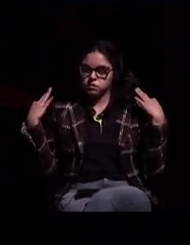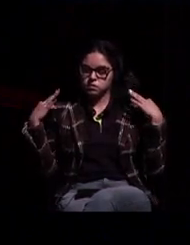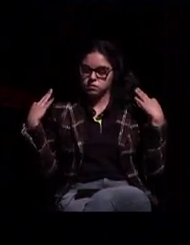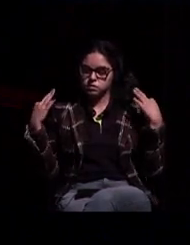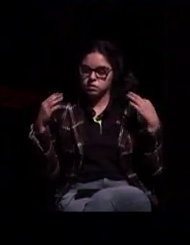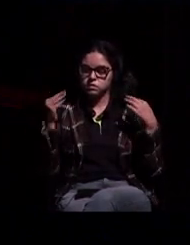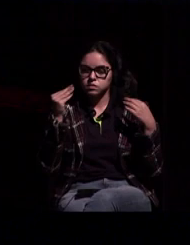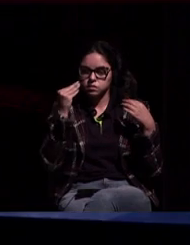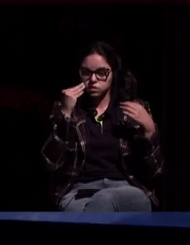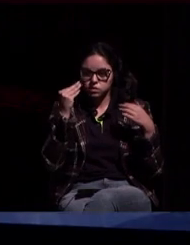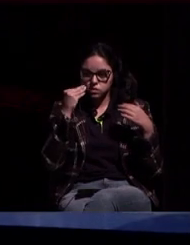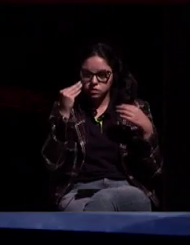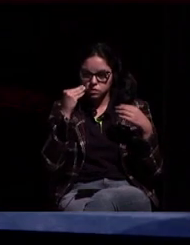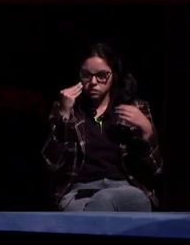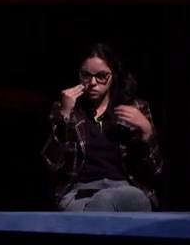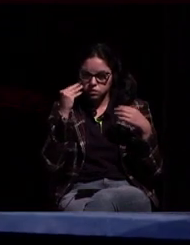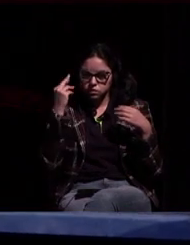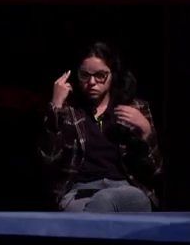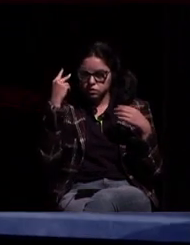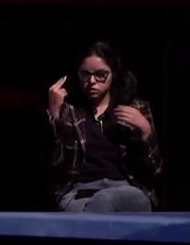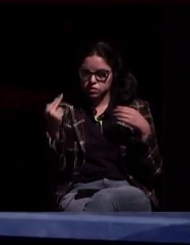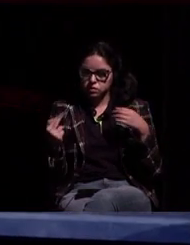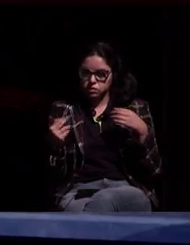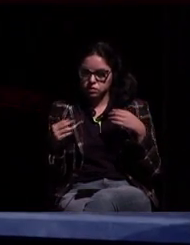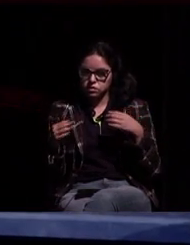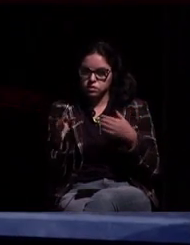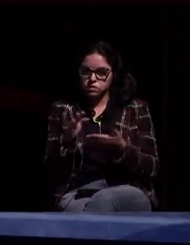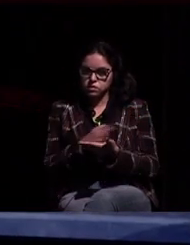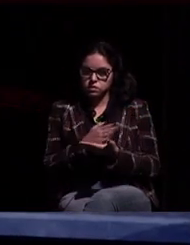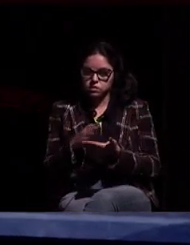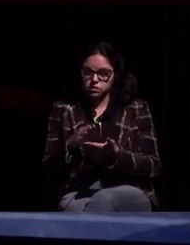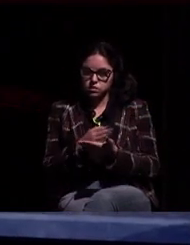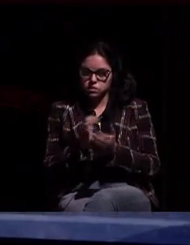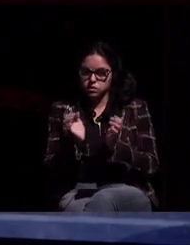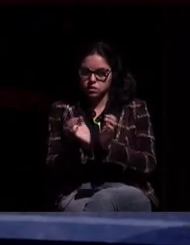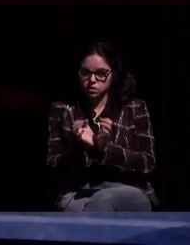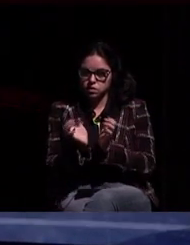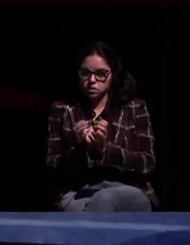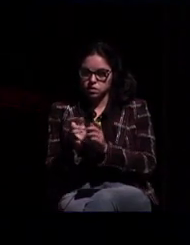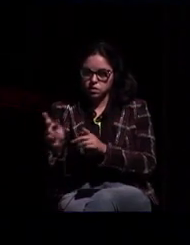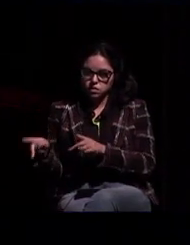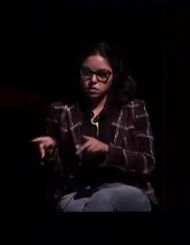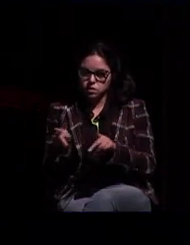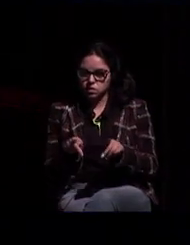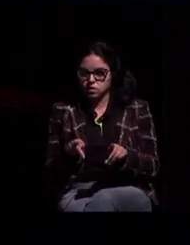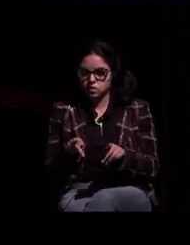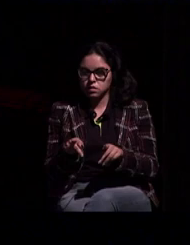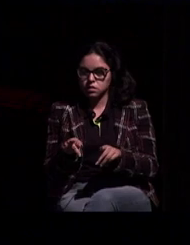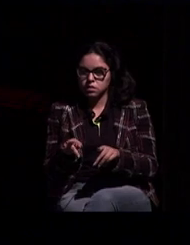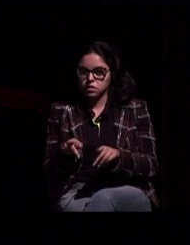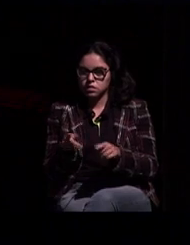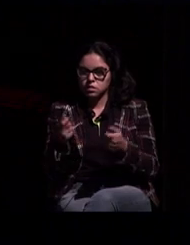to certain population groups that will work more for a lower pay.